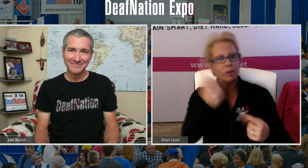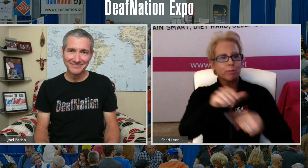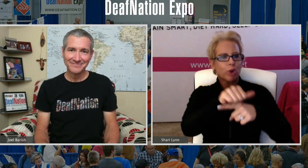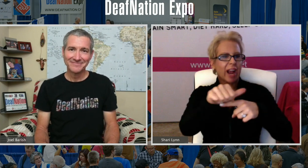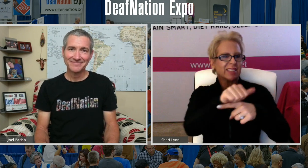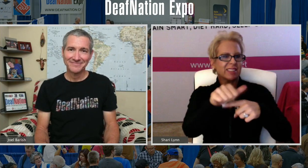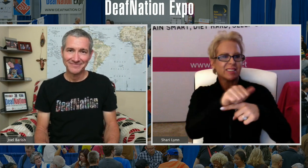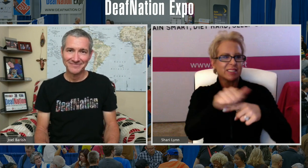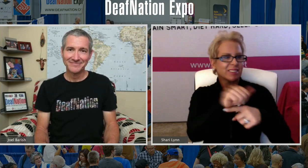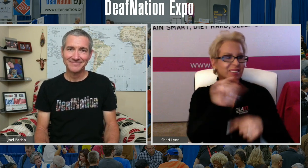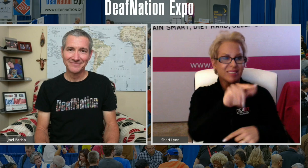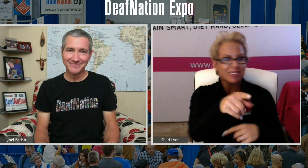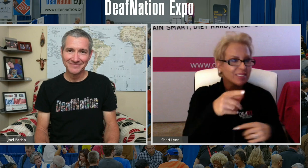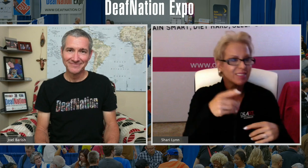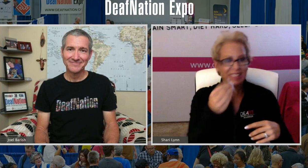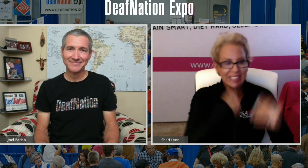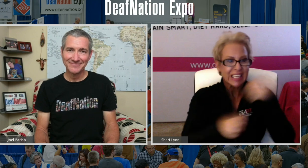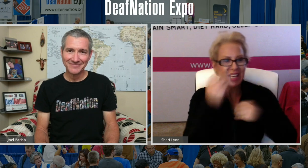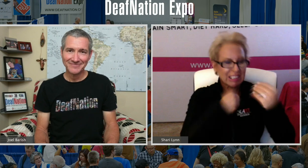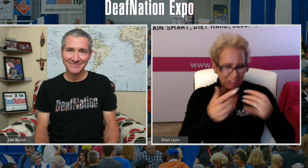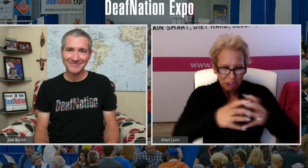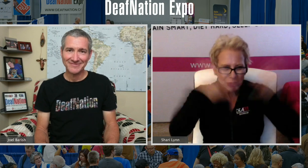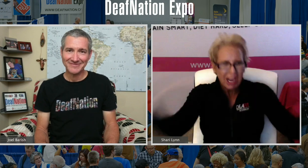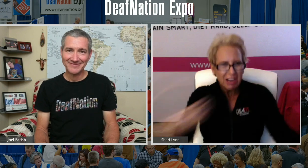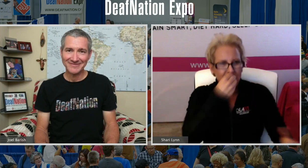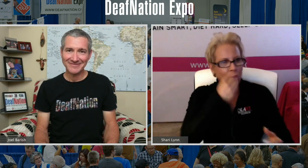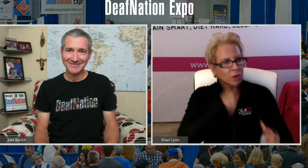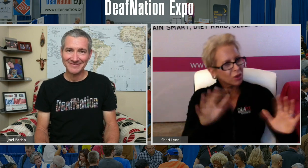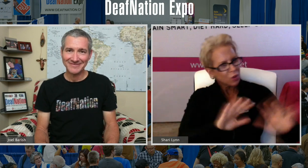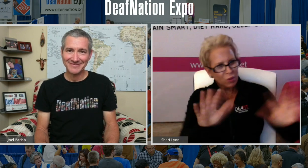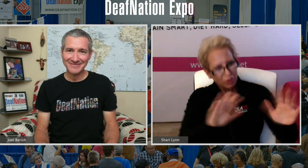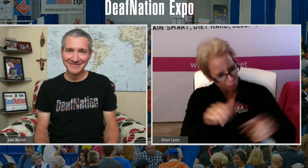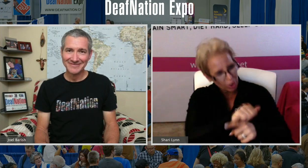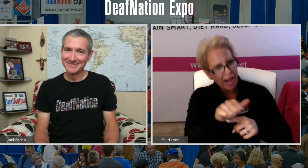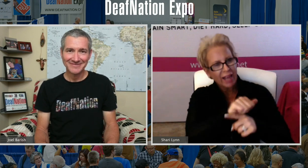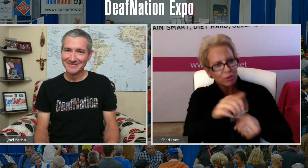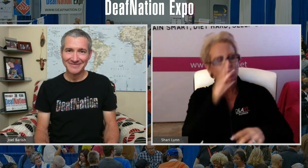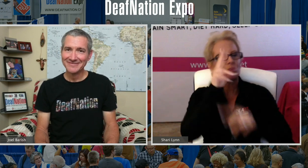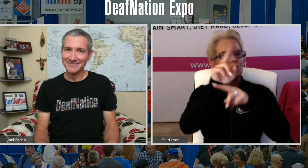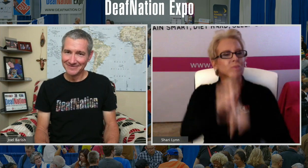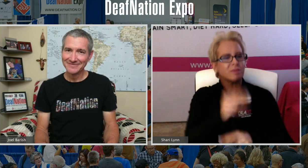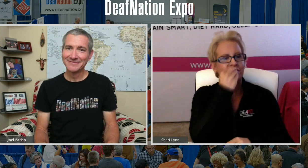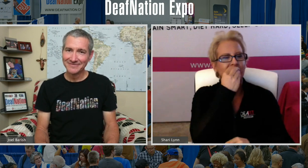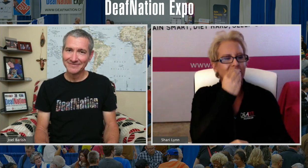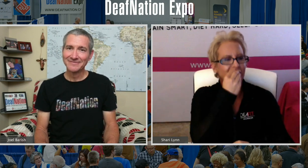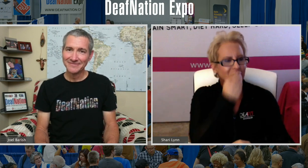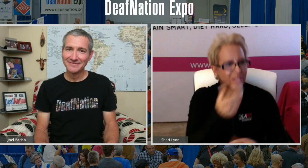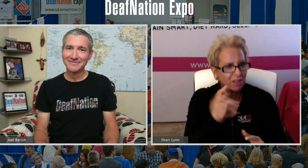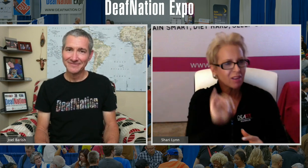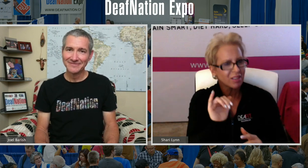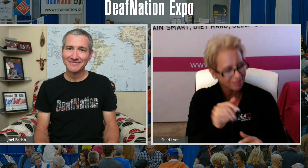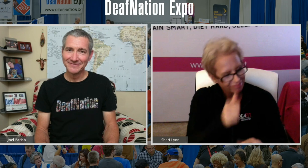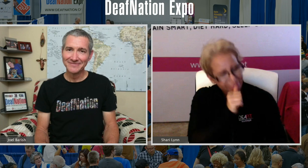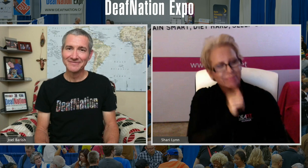Always practice. If you eat too much food, you have to practice, and you will get used to eating better.